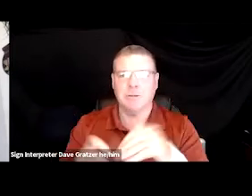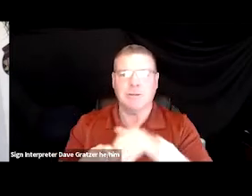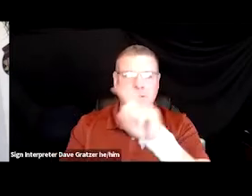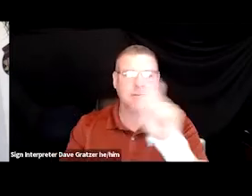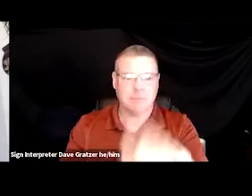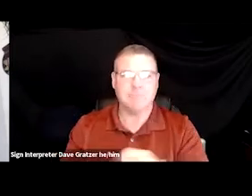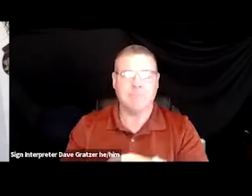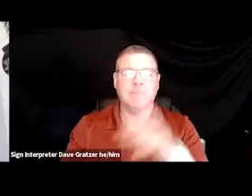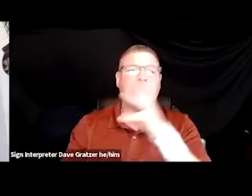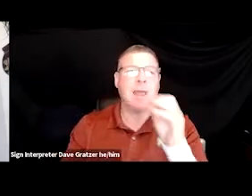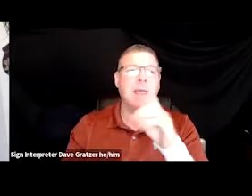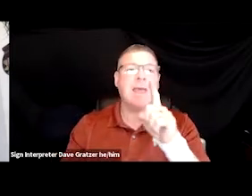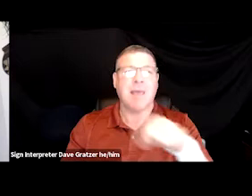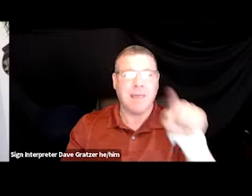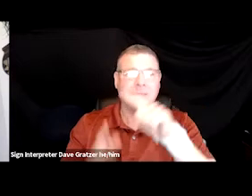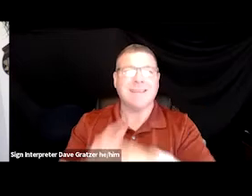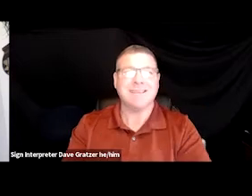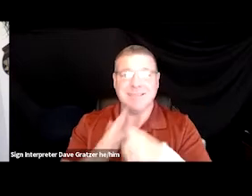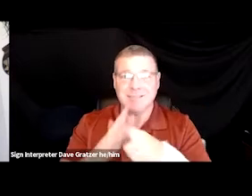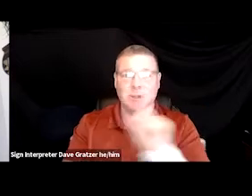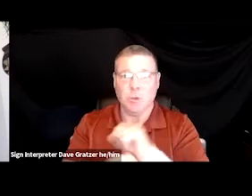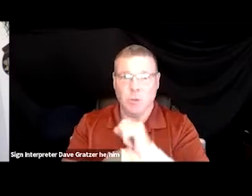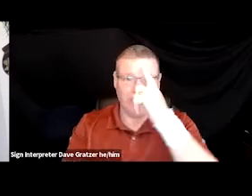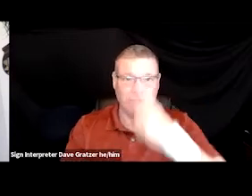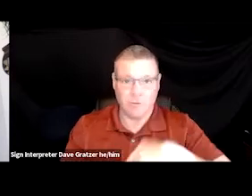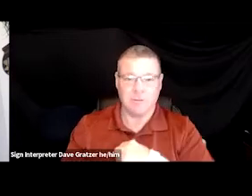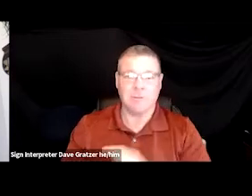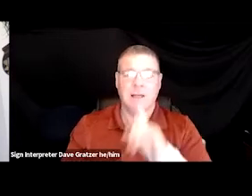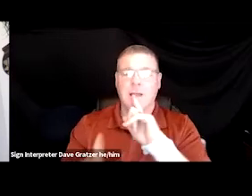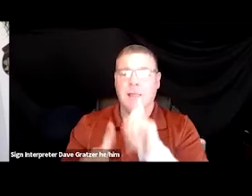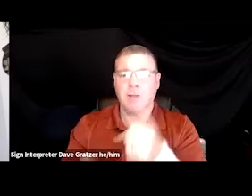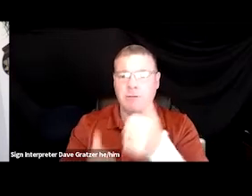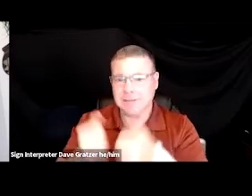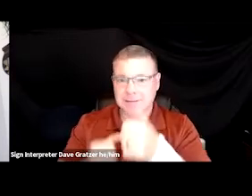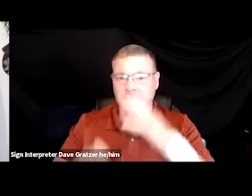And they have started that work for us with answering texts and chat.